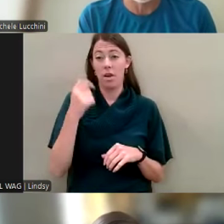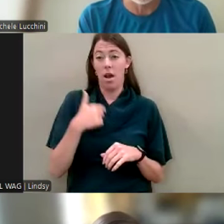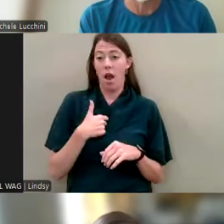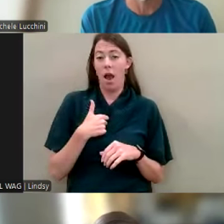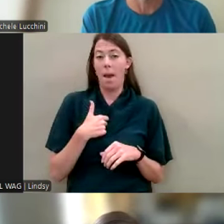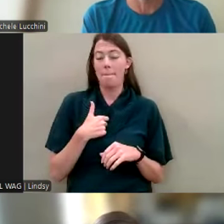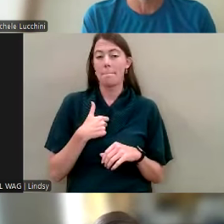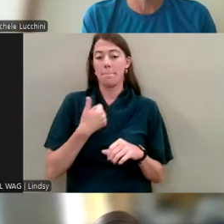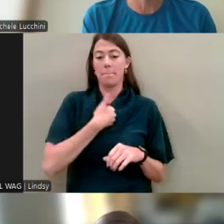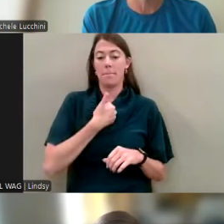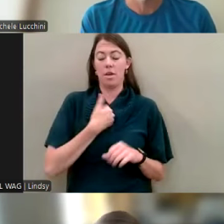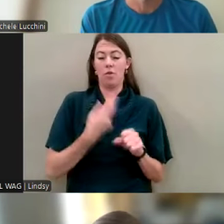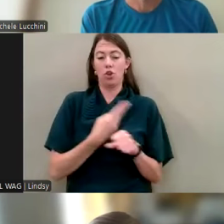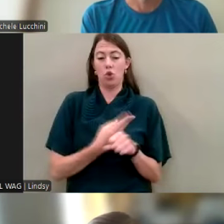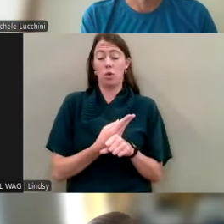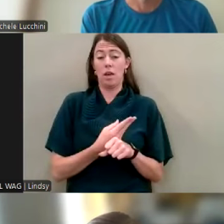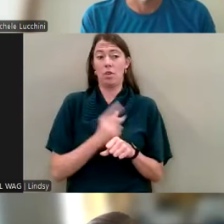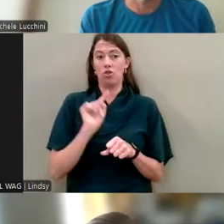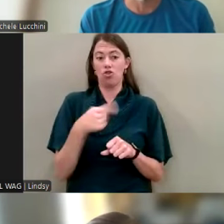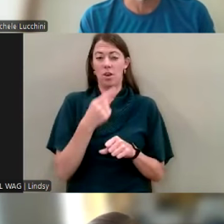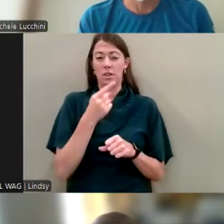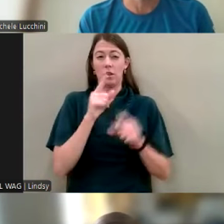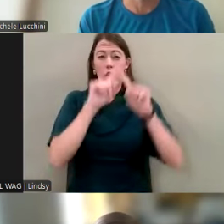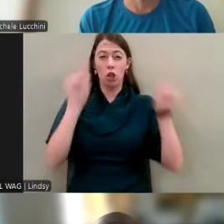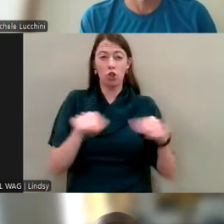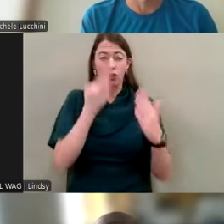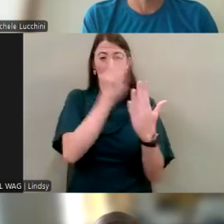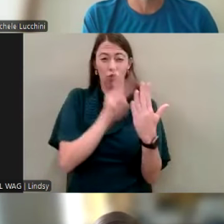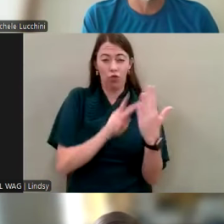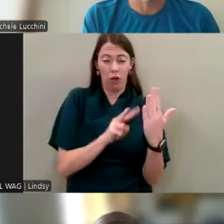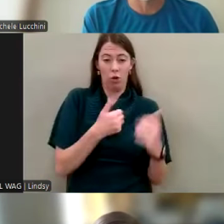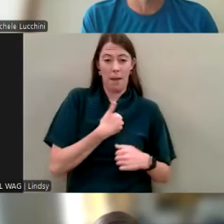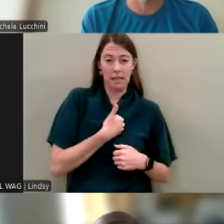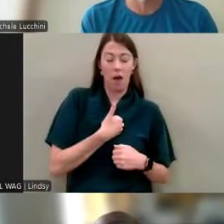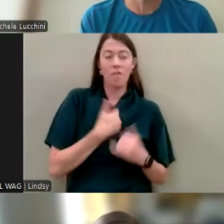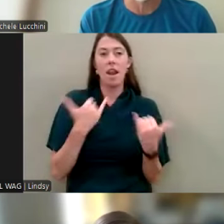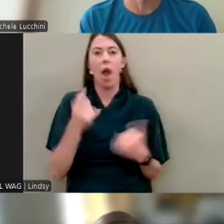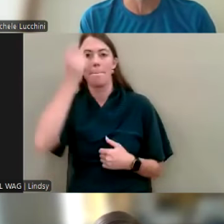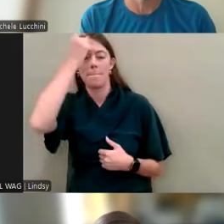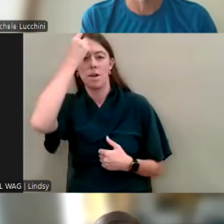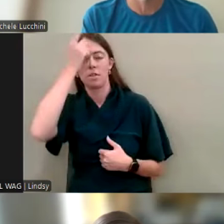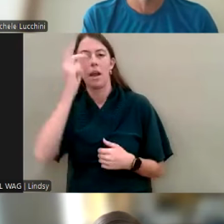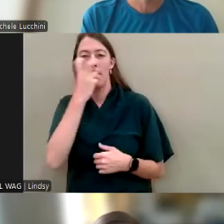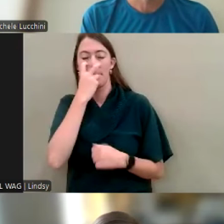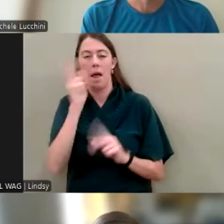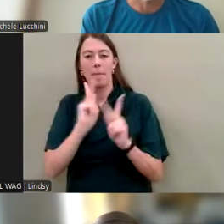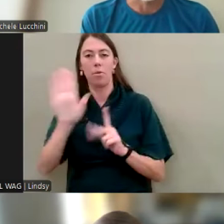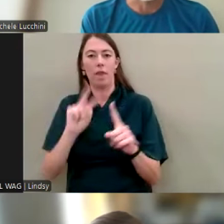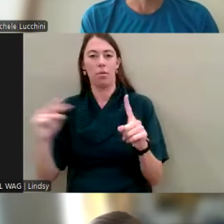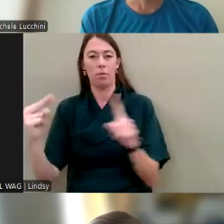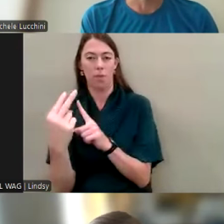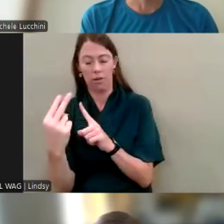now a blind user cannot go through or cannot go through the slides or the screen reader is not